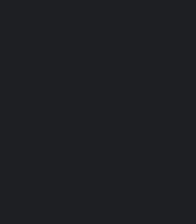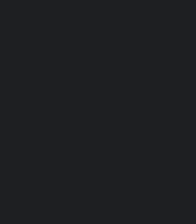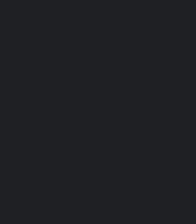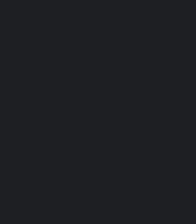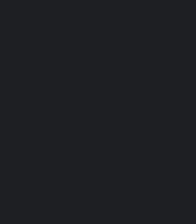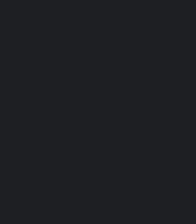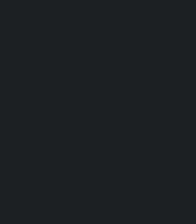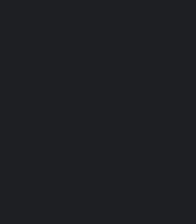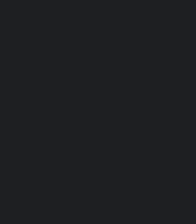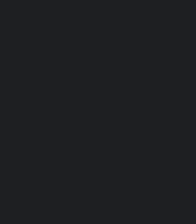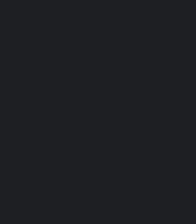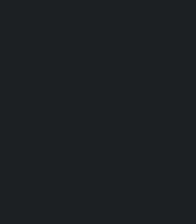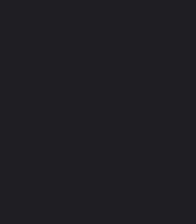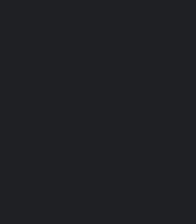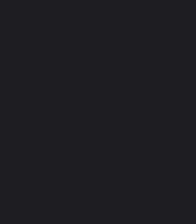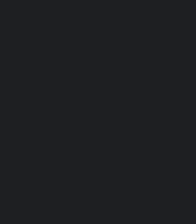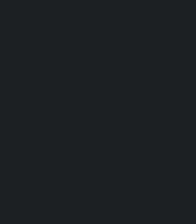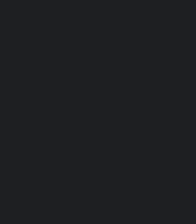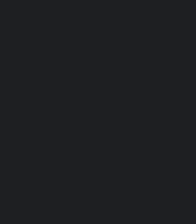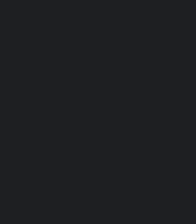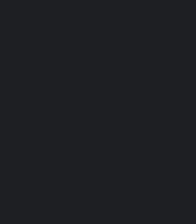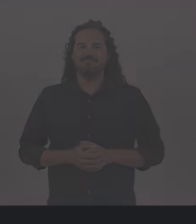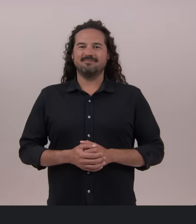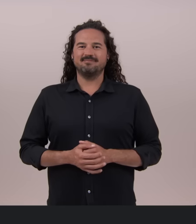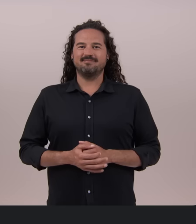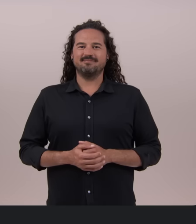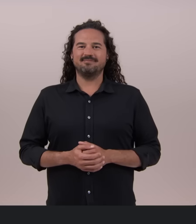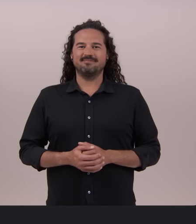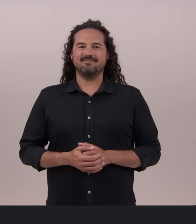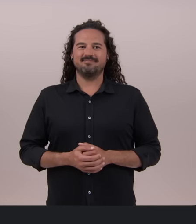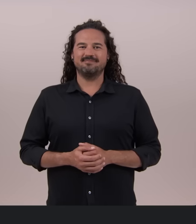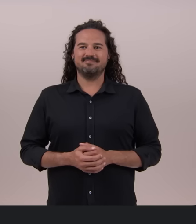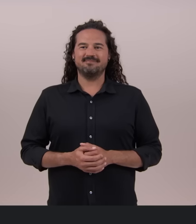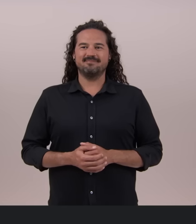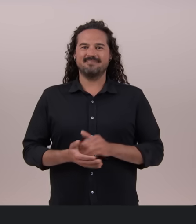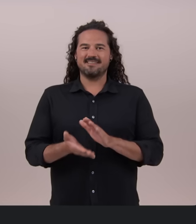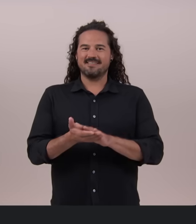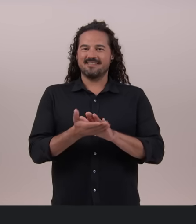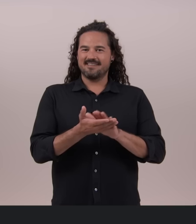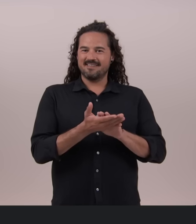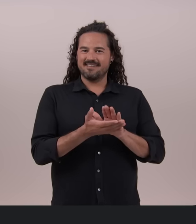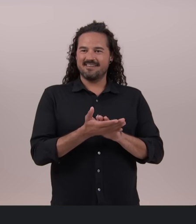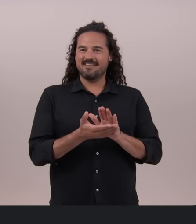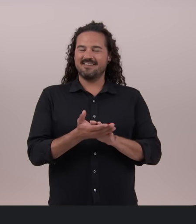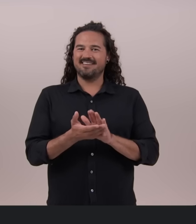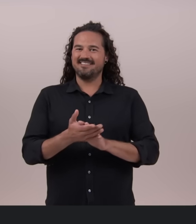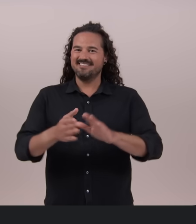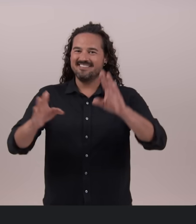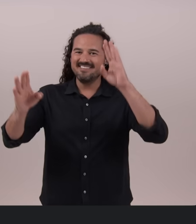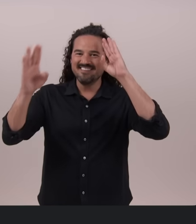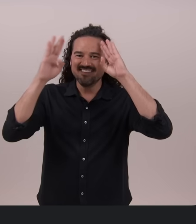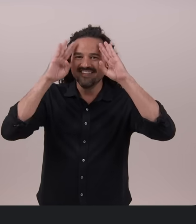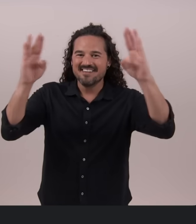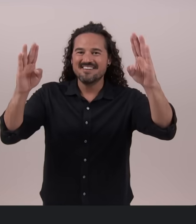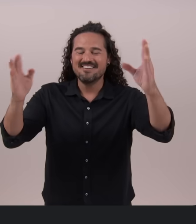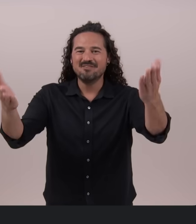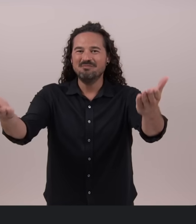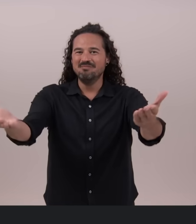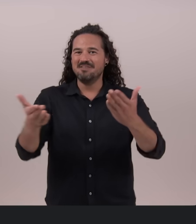All right! Welcome back, developers! How's everybody doing?